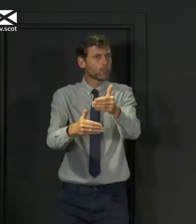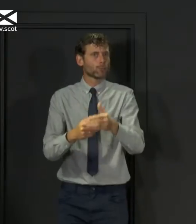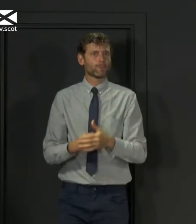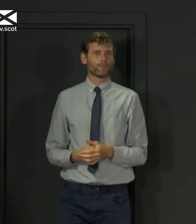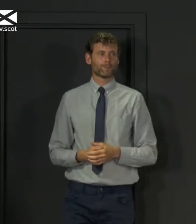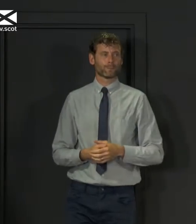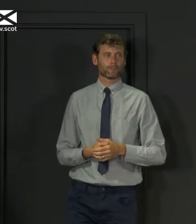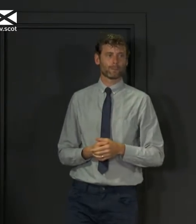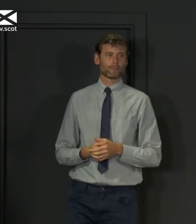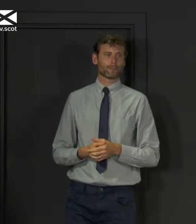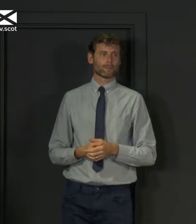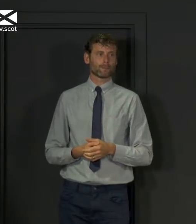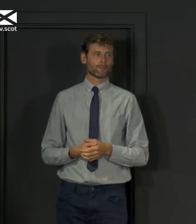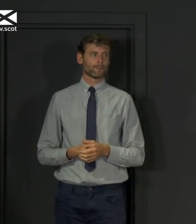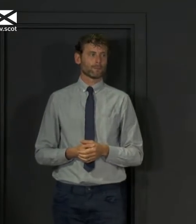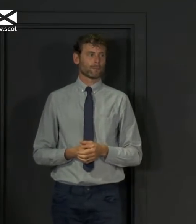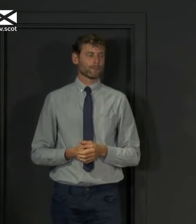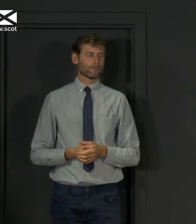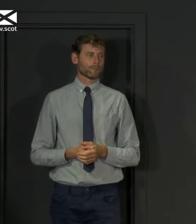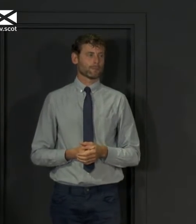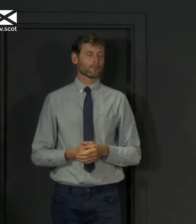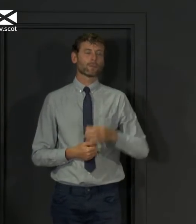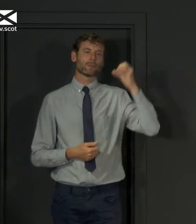Christine Lavelle from the Sun.